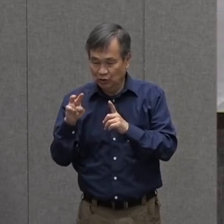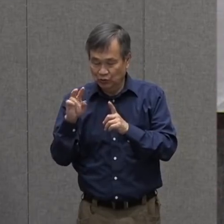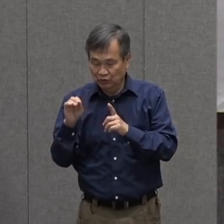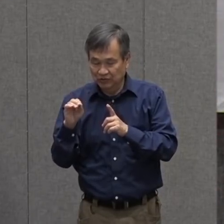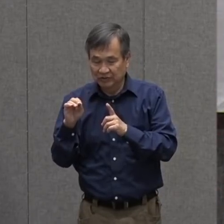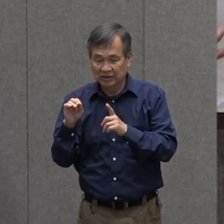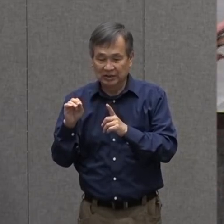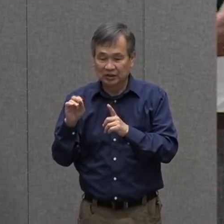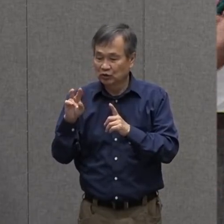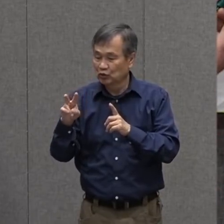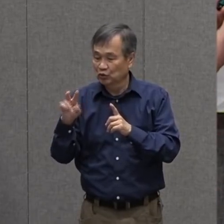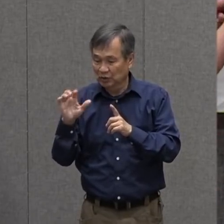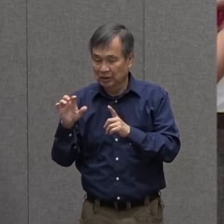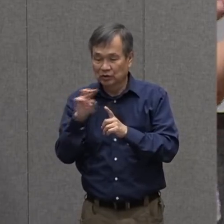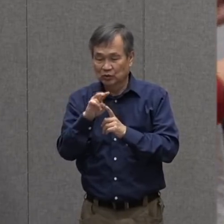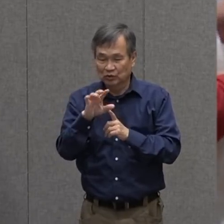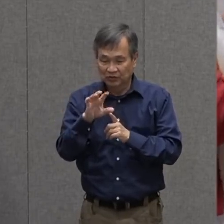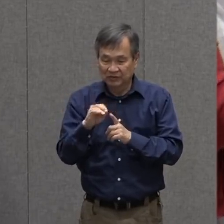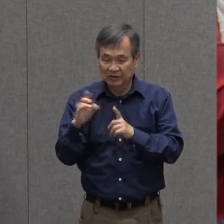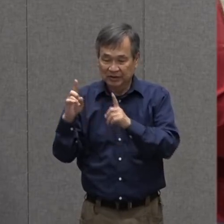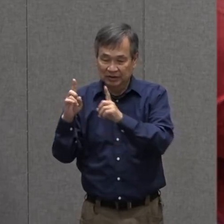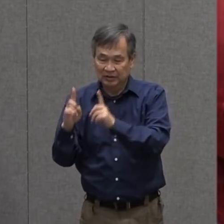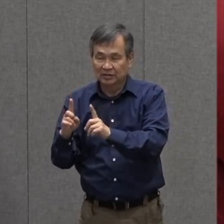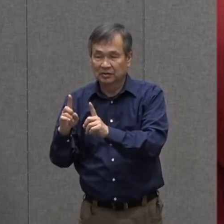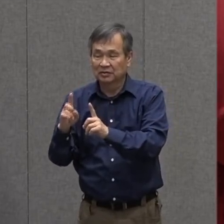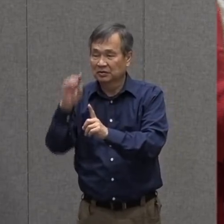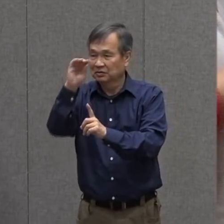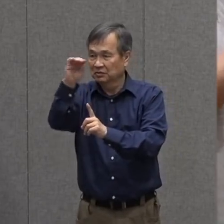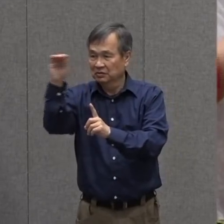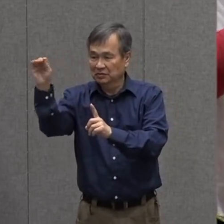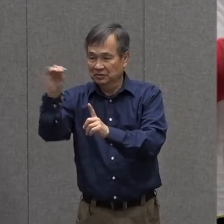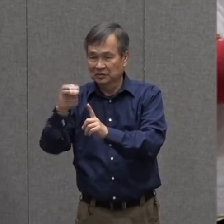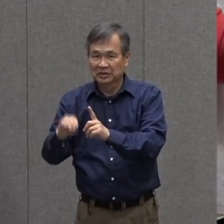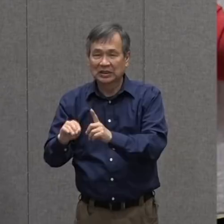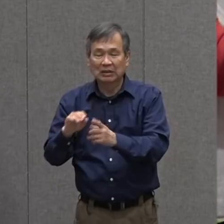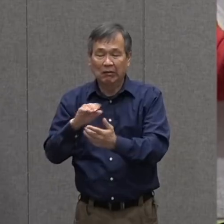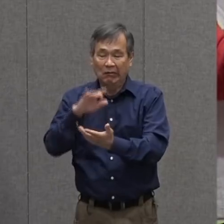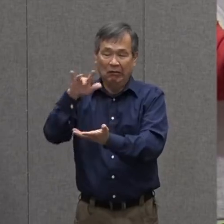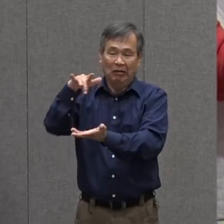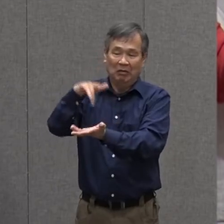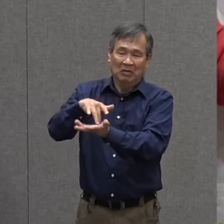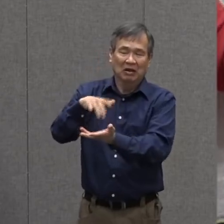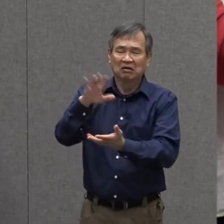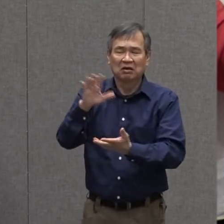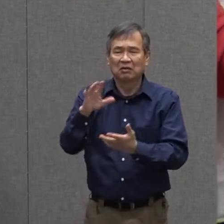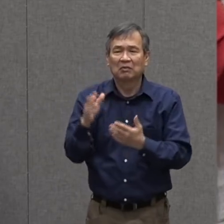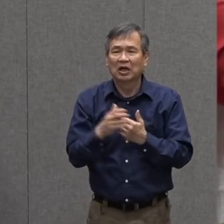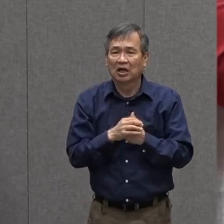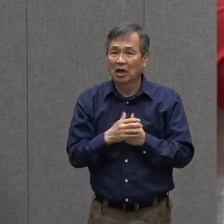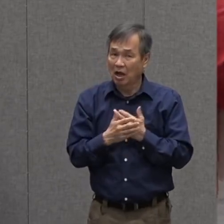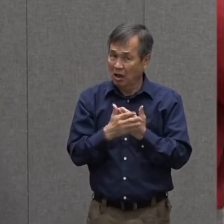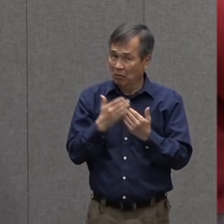Maybe I need to put it somewhere in between there. Know it's not exactly halfway, but it's pretty close to halfway